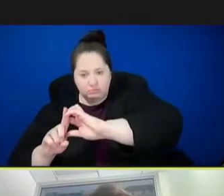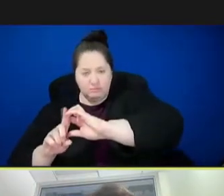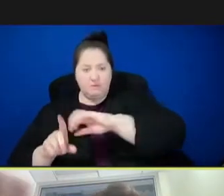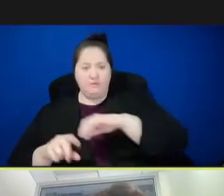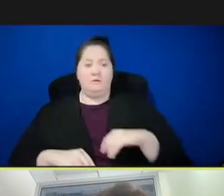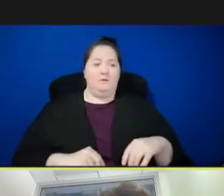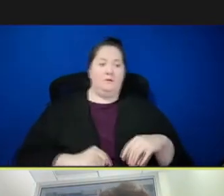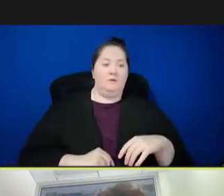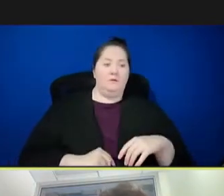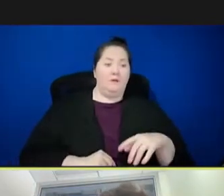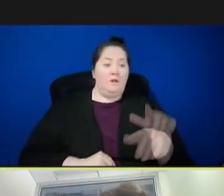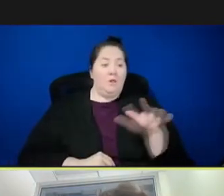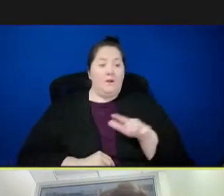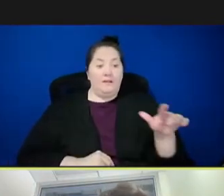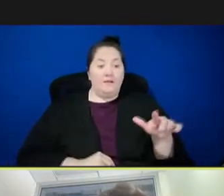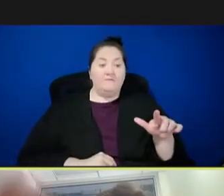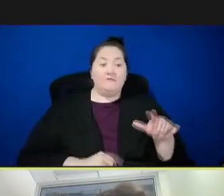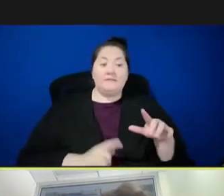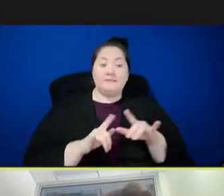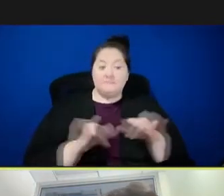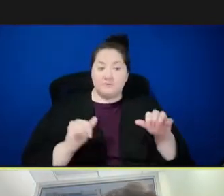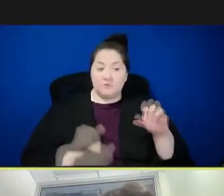In the lower left, you can make symmetrical ligamers. So this could be like a nanoparticle